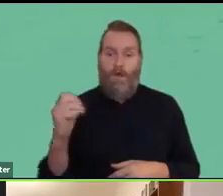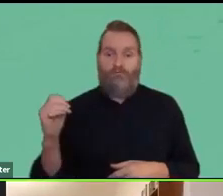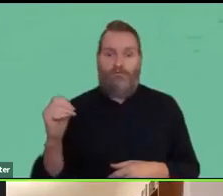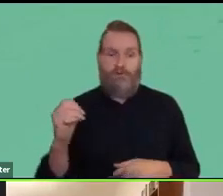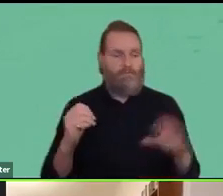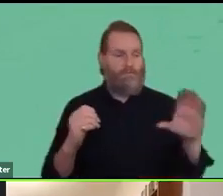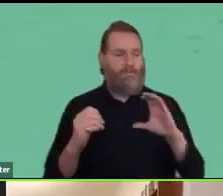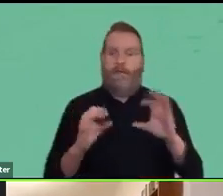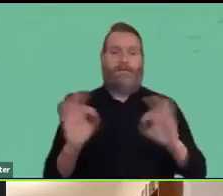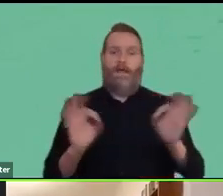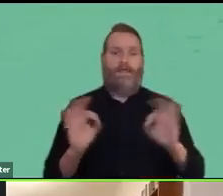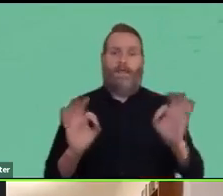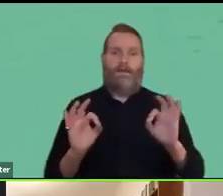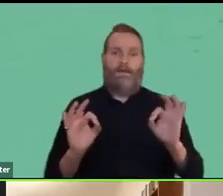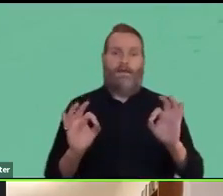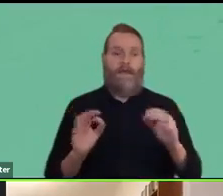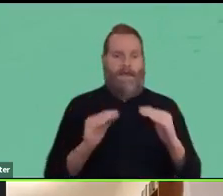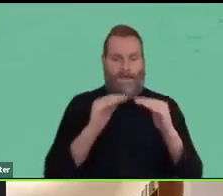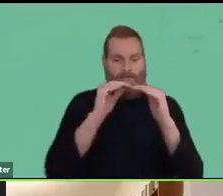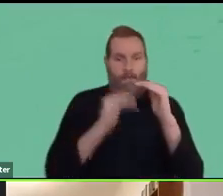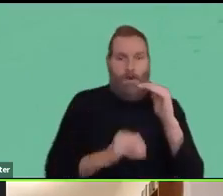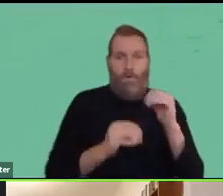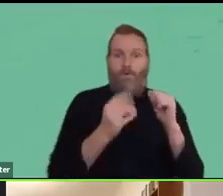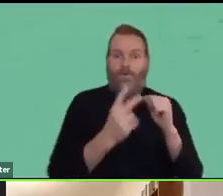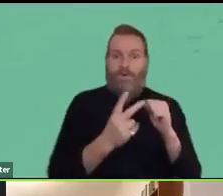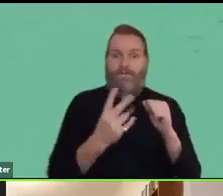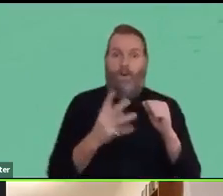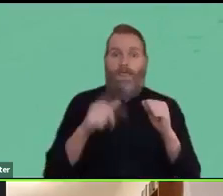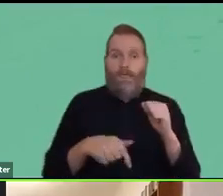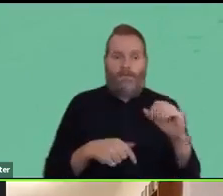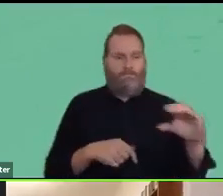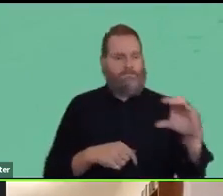twenty four thousand yes you get two hundred fifty pounds but that is really a drop in the ocean as